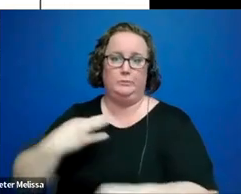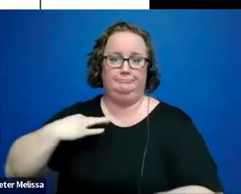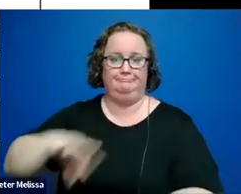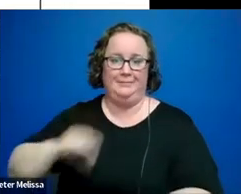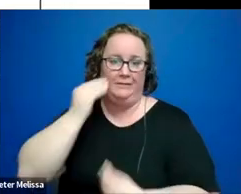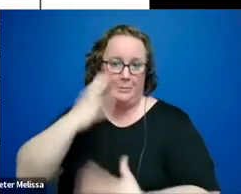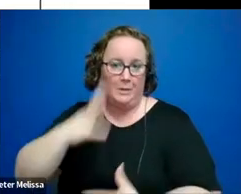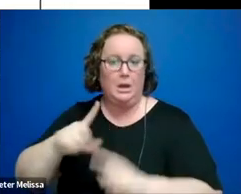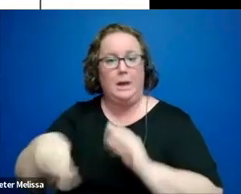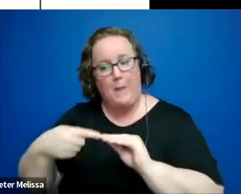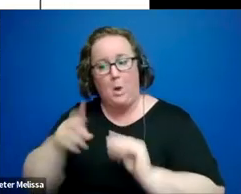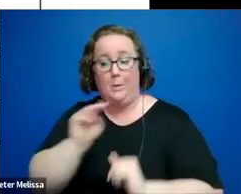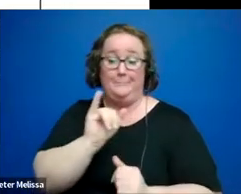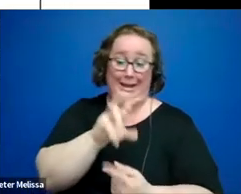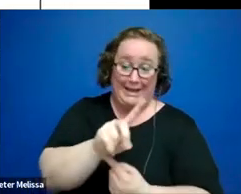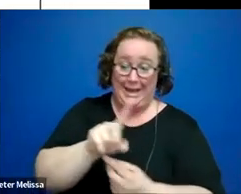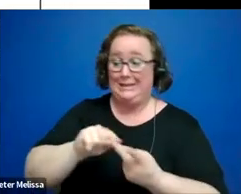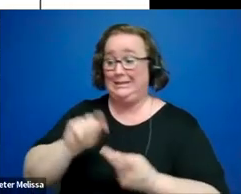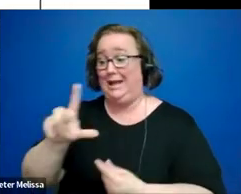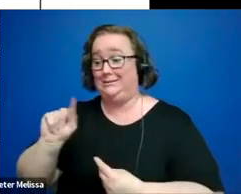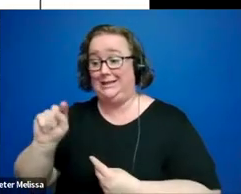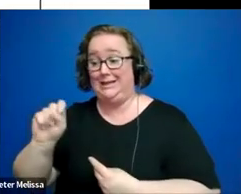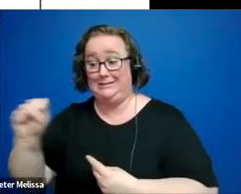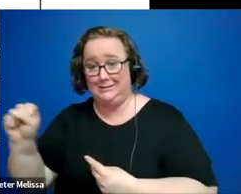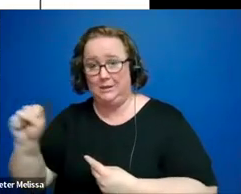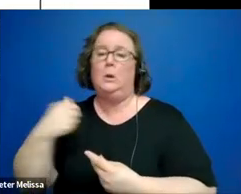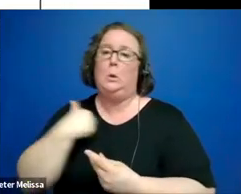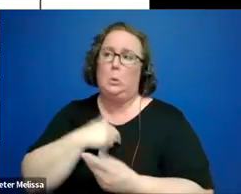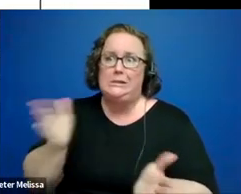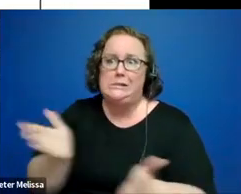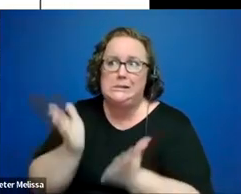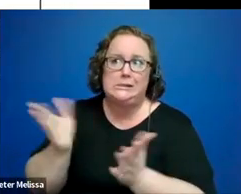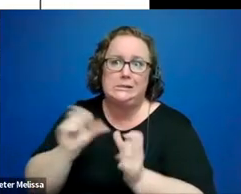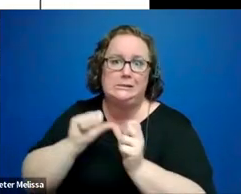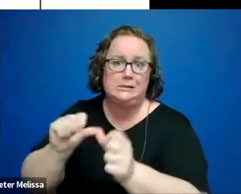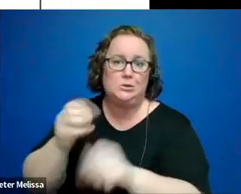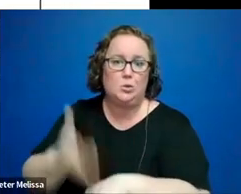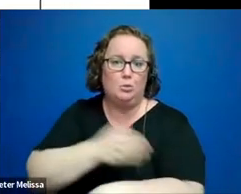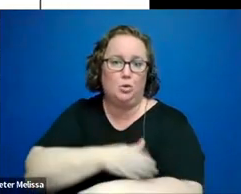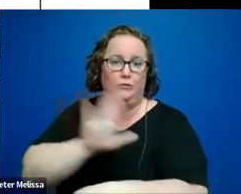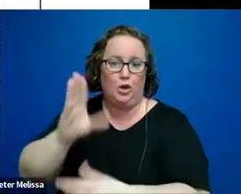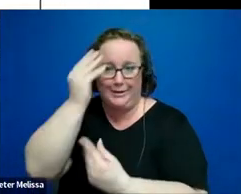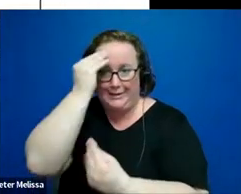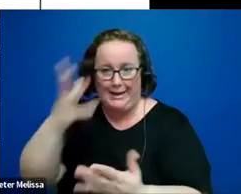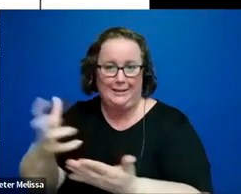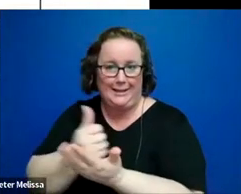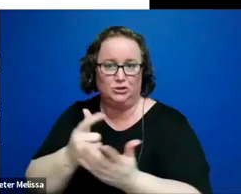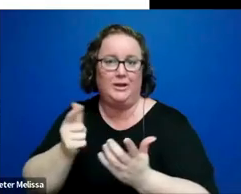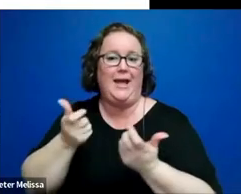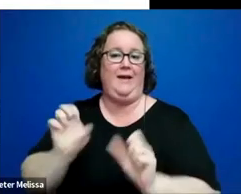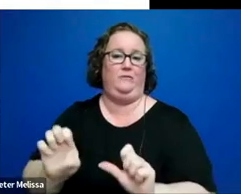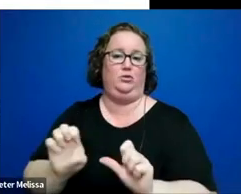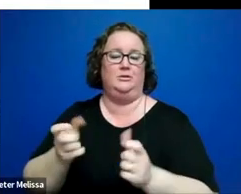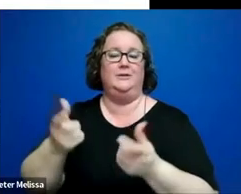LTSS, and we can keep pushing for states to improve their data collection efforts. Next slide, please.